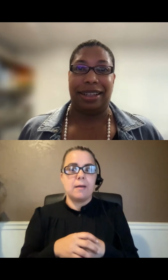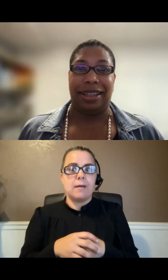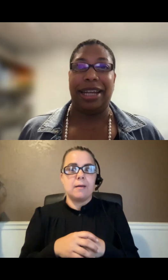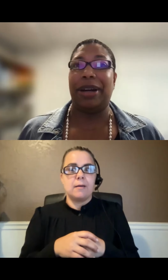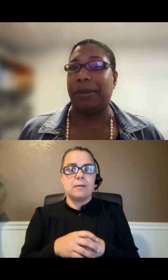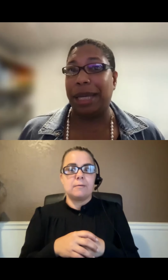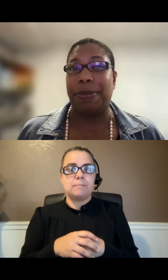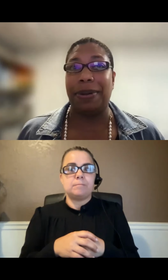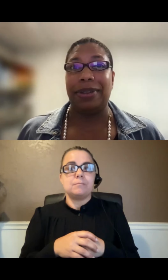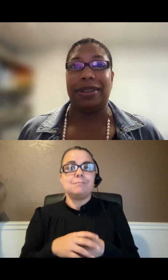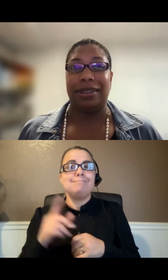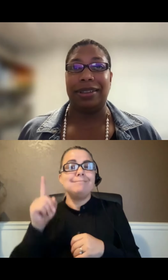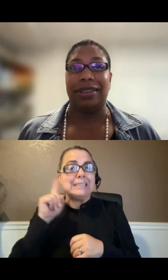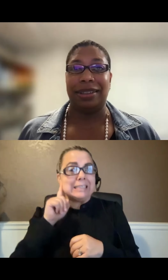Hearing people.